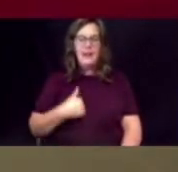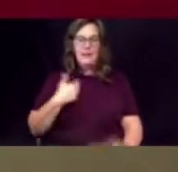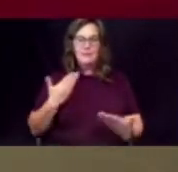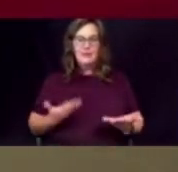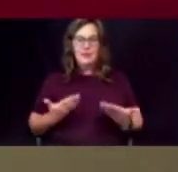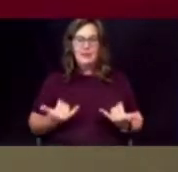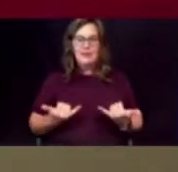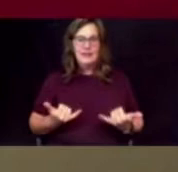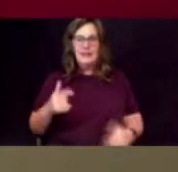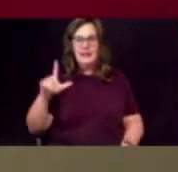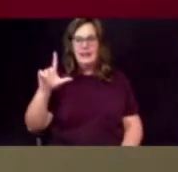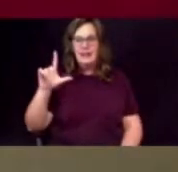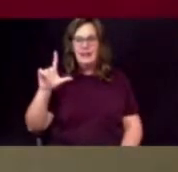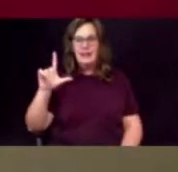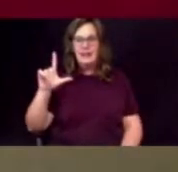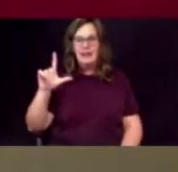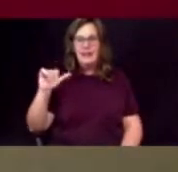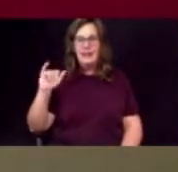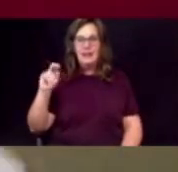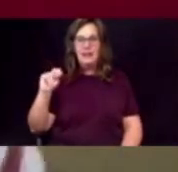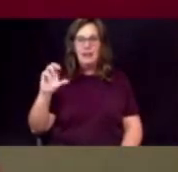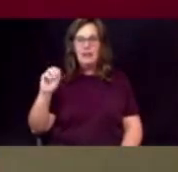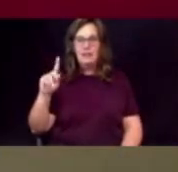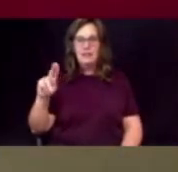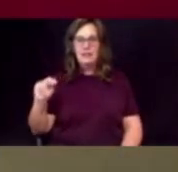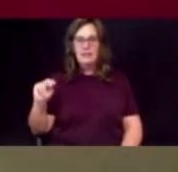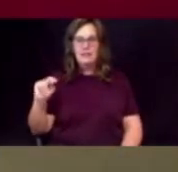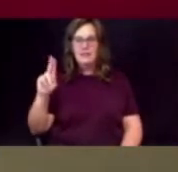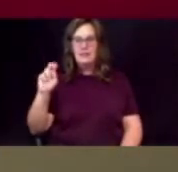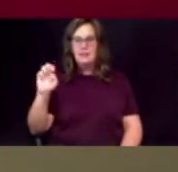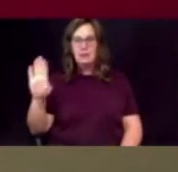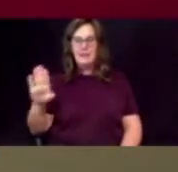actually live in denver i'm just staying here for the weekend with some friends so um hey